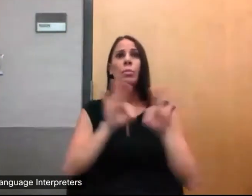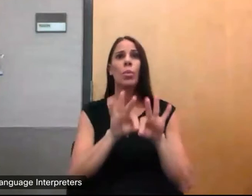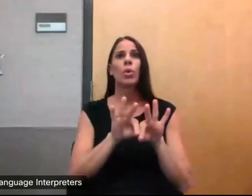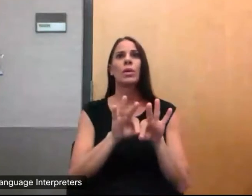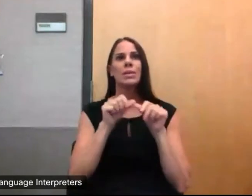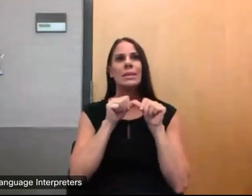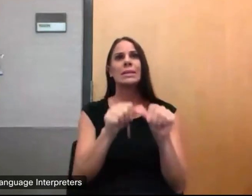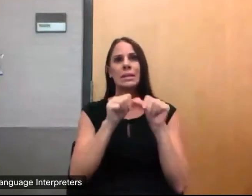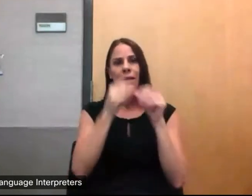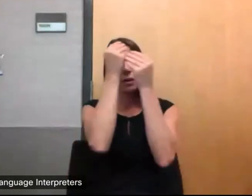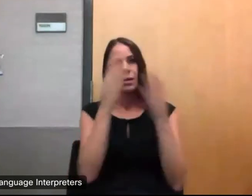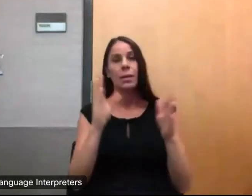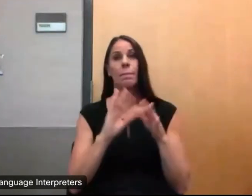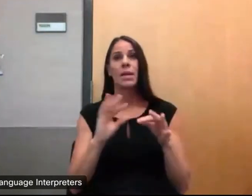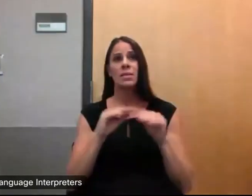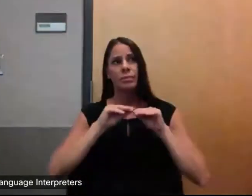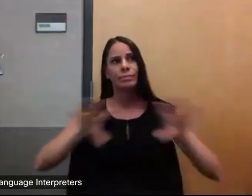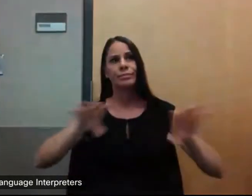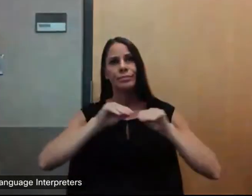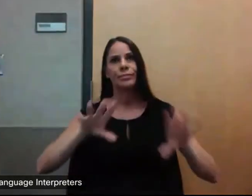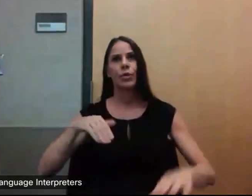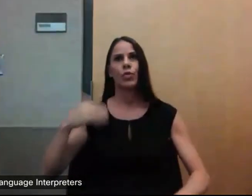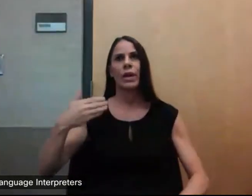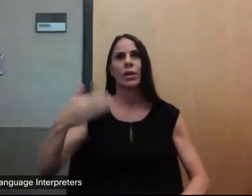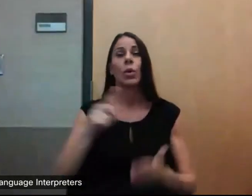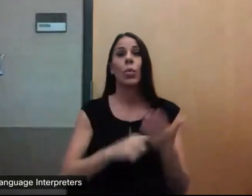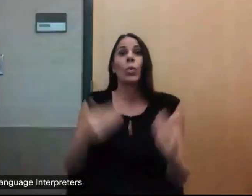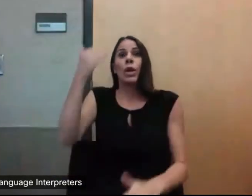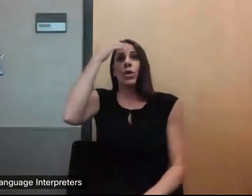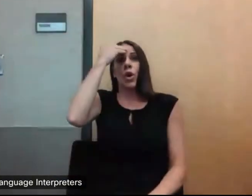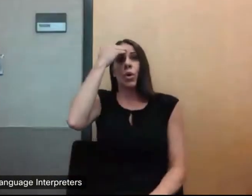on a regular basis with what we know, to be transparent about it and to help guide some